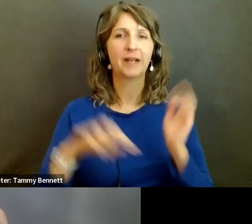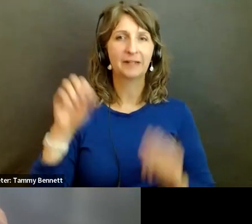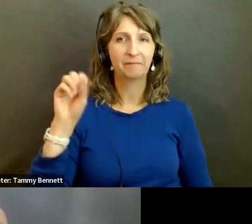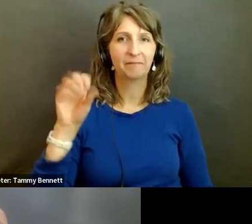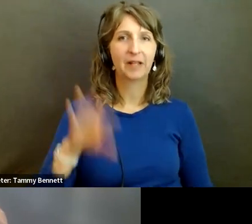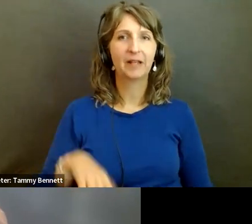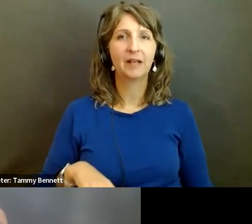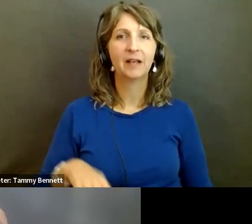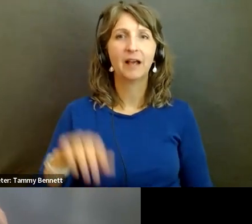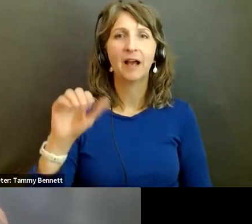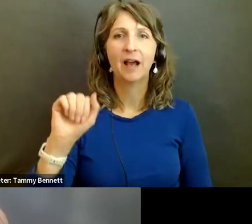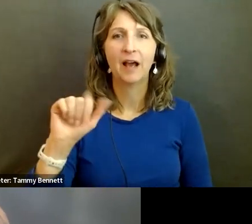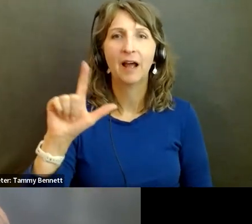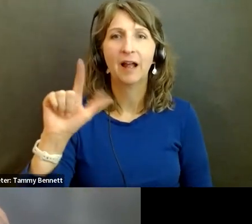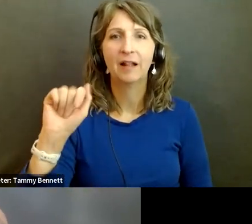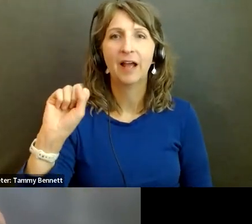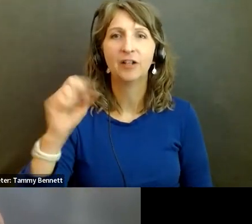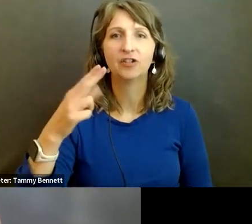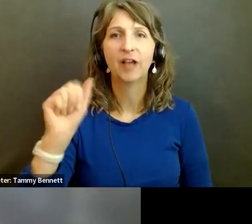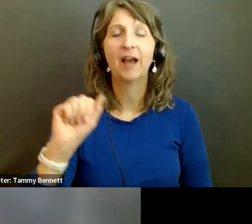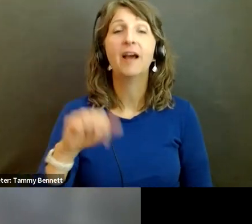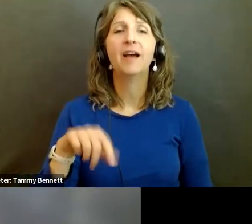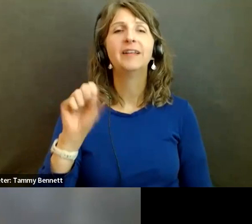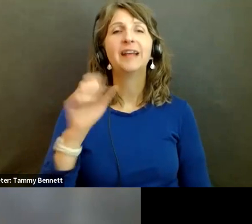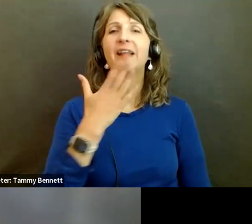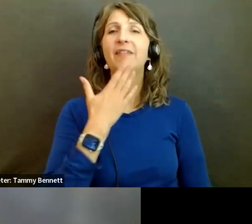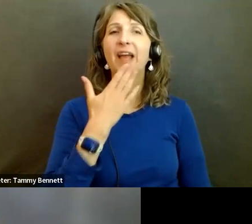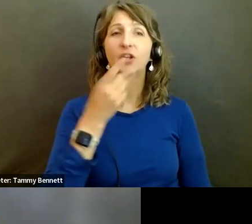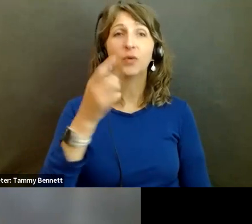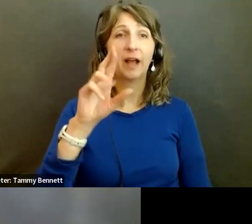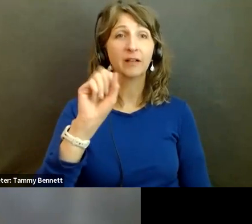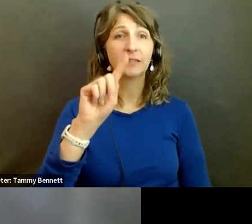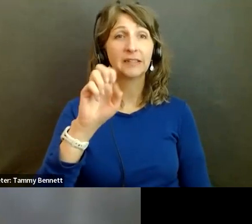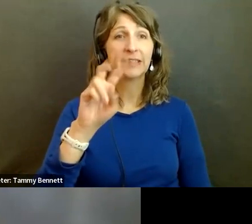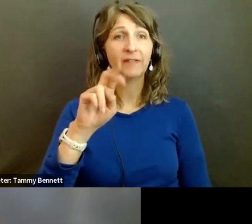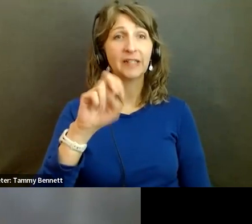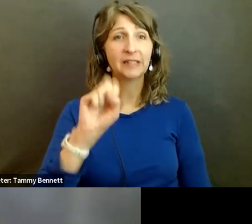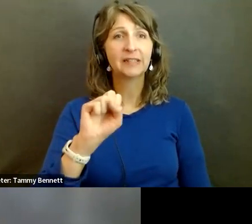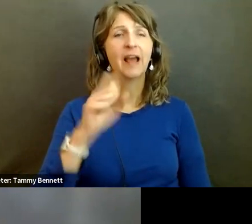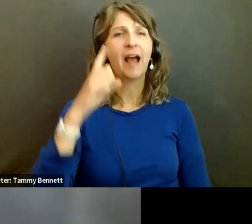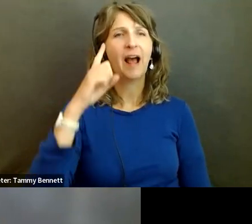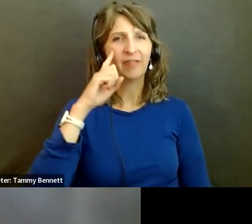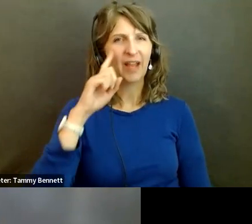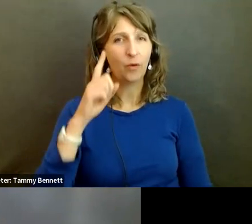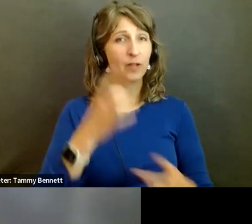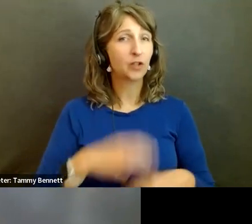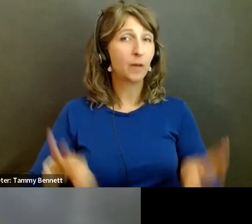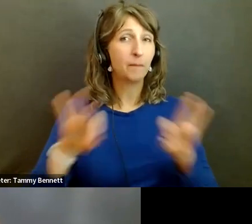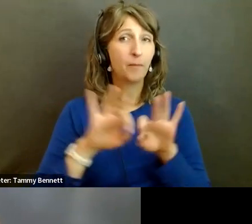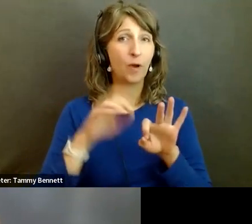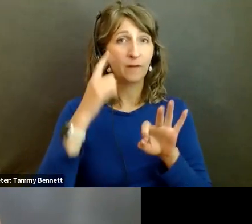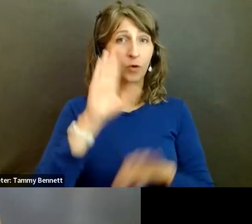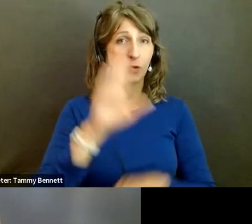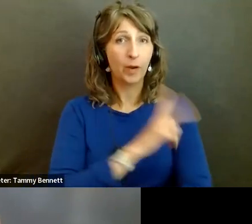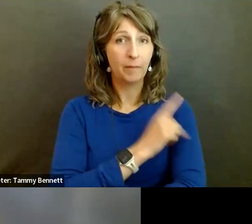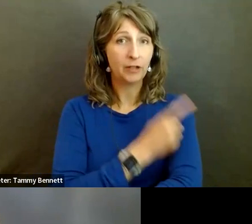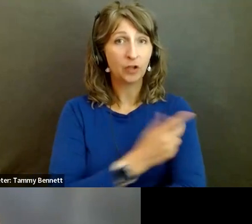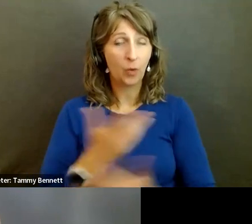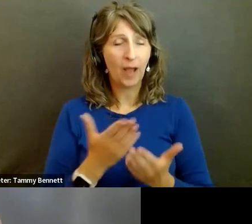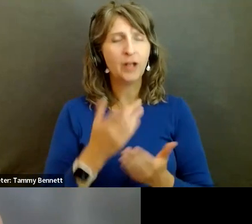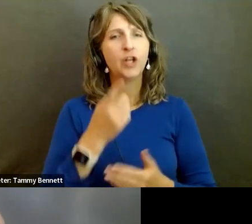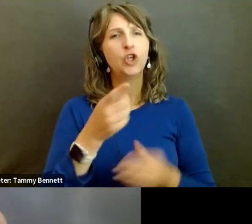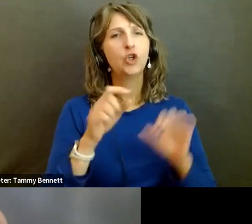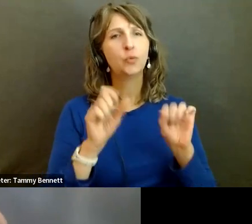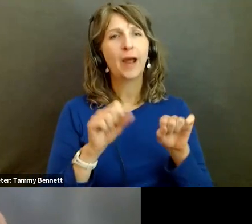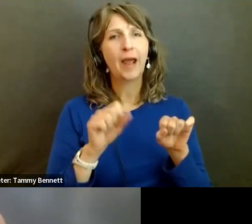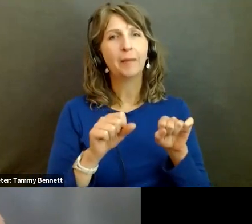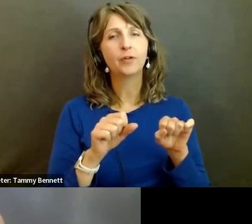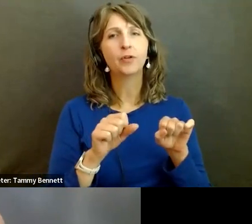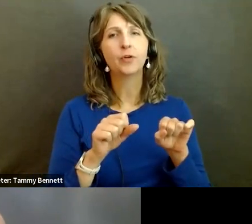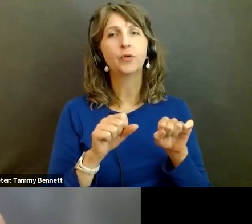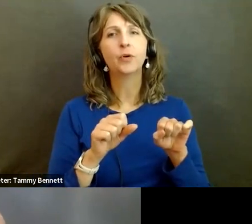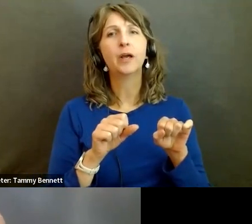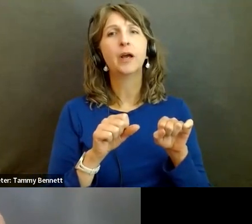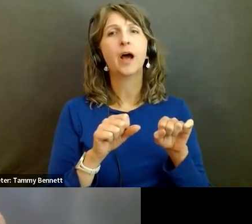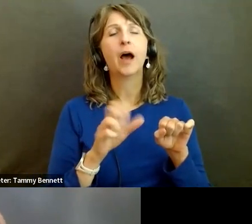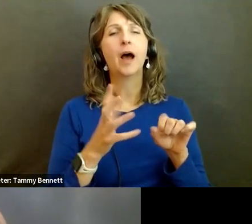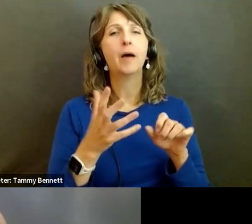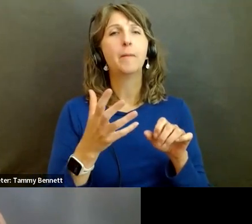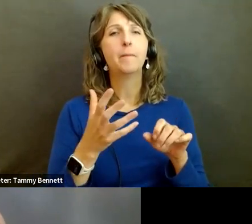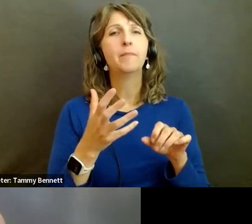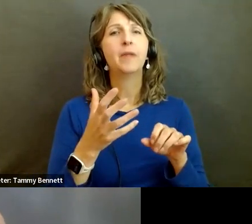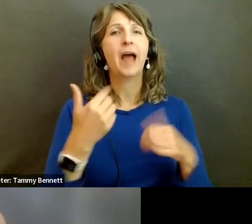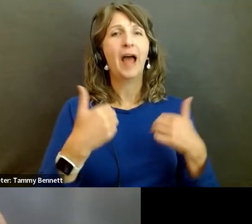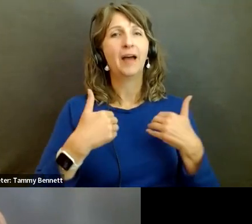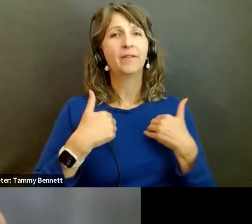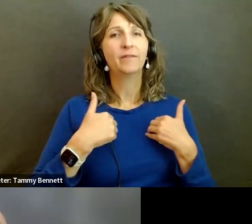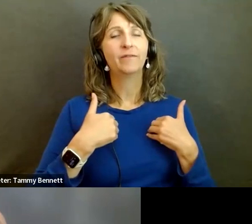Data and information you were able to get on them. Was a care and an empathetic and knowledgeable doctor.